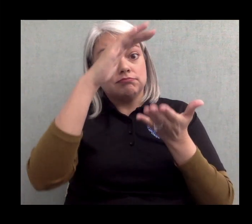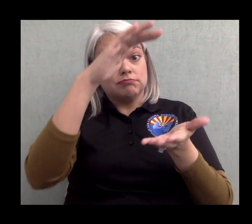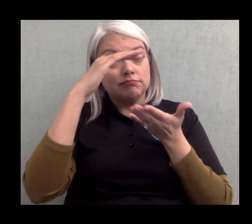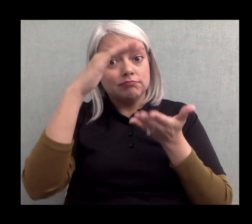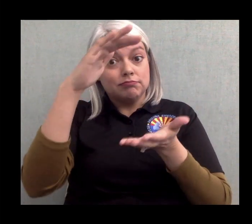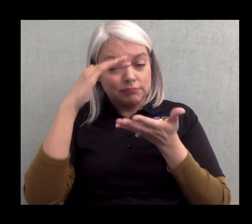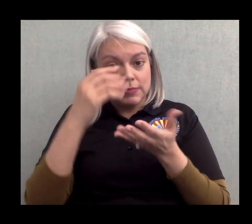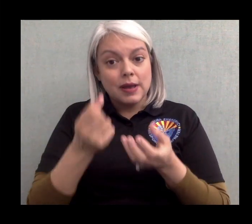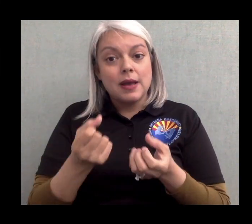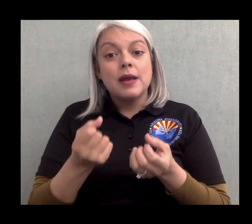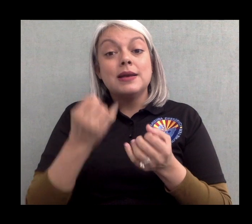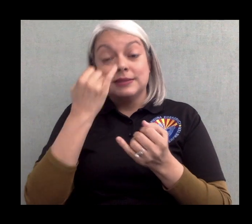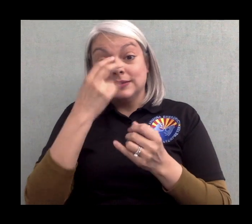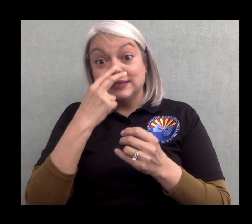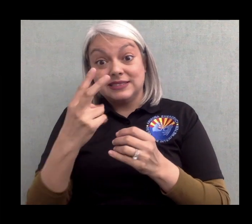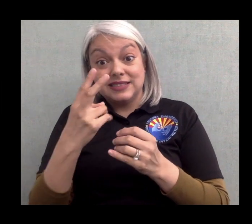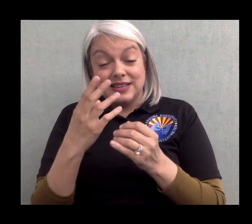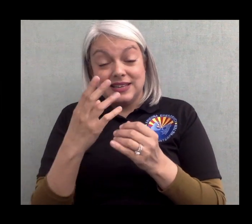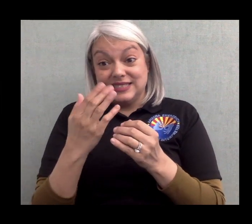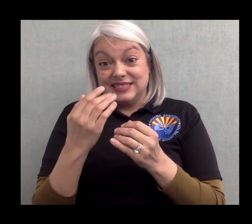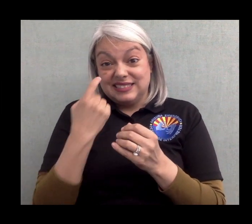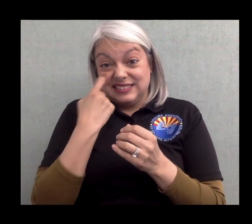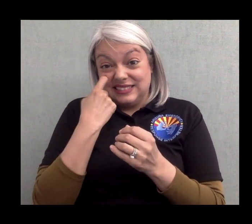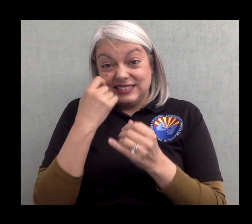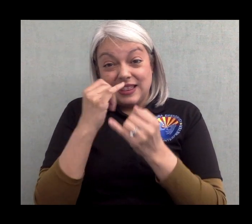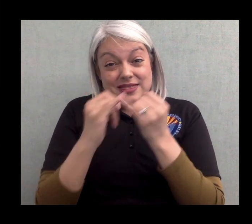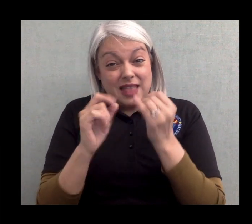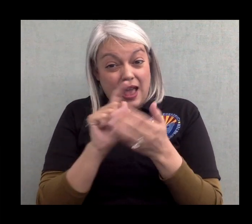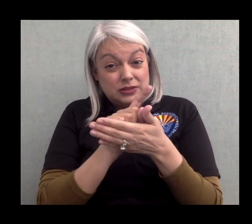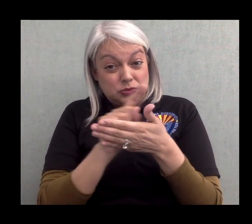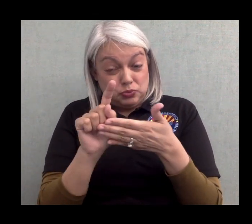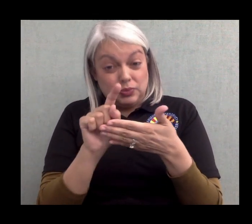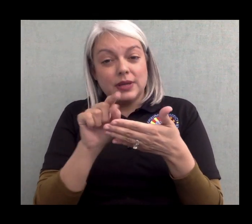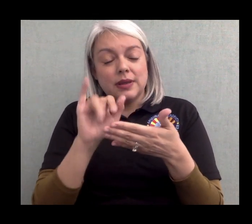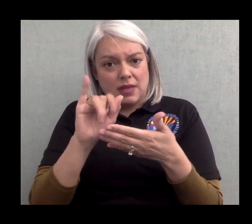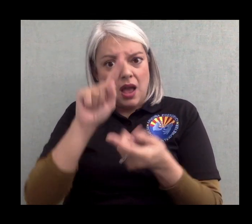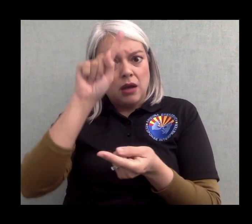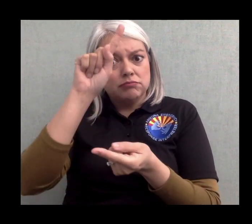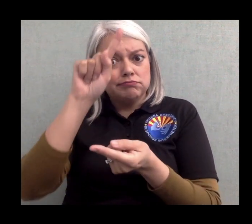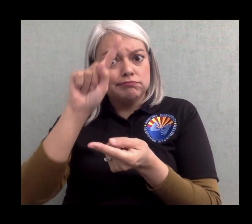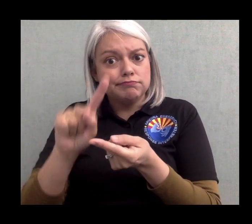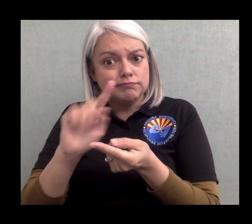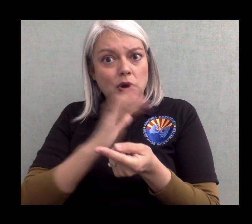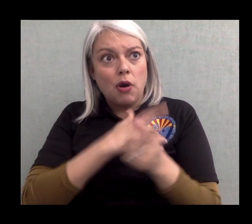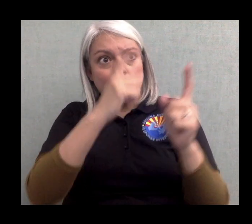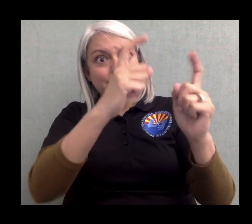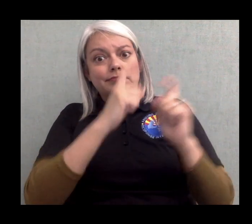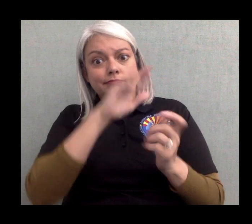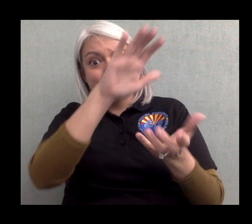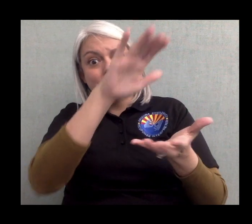to the very last week, where you see a significant decrease in our allotment. This obviously